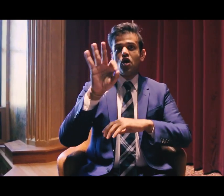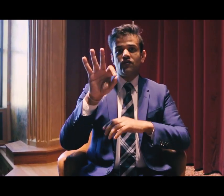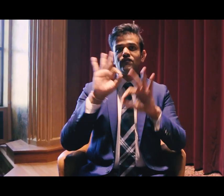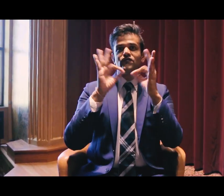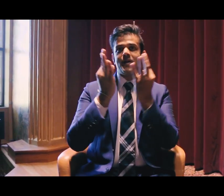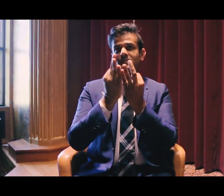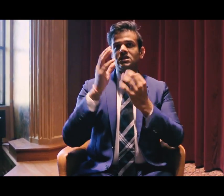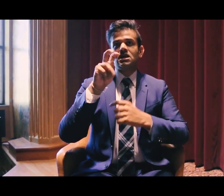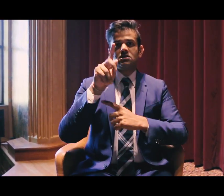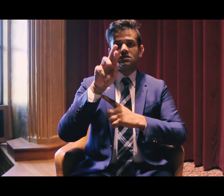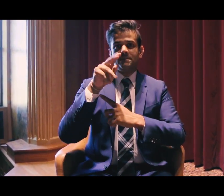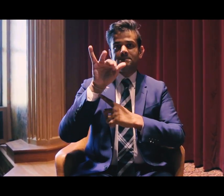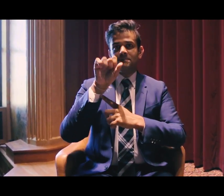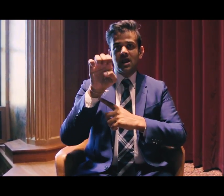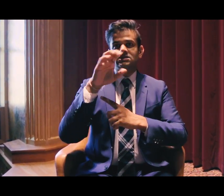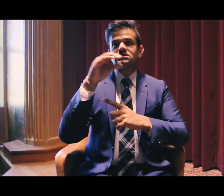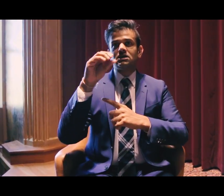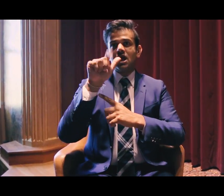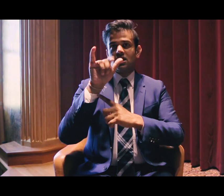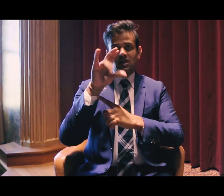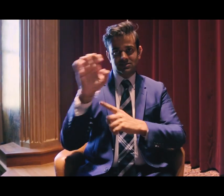the founder of Family Enterprise Alliance.